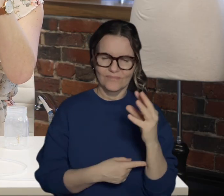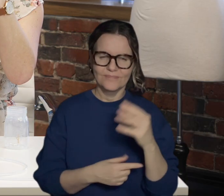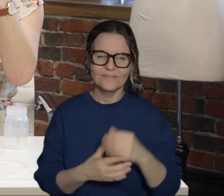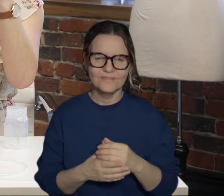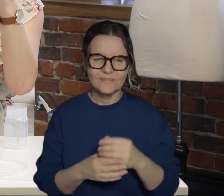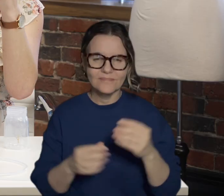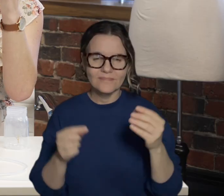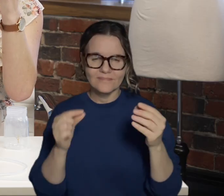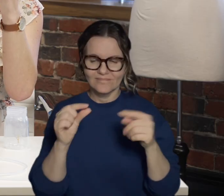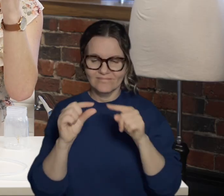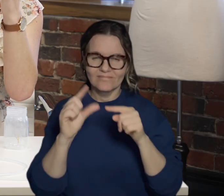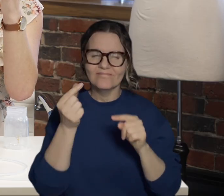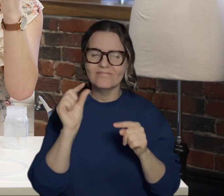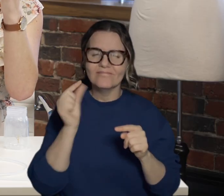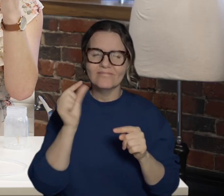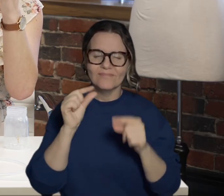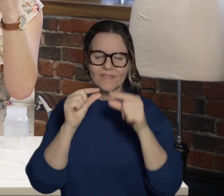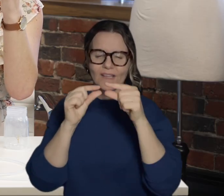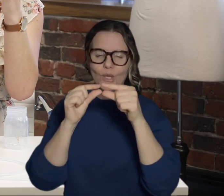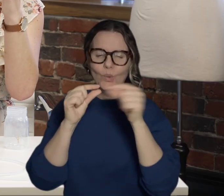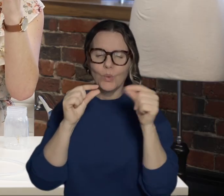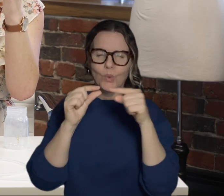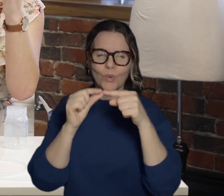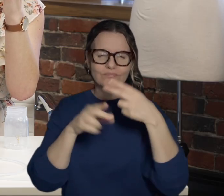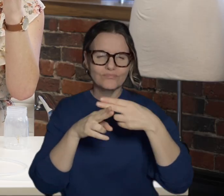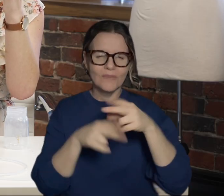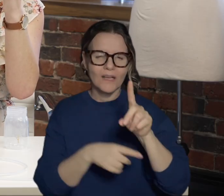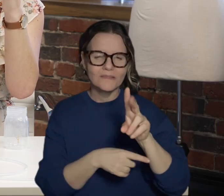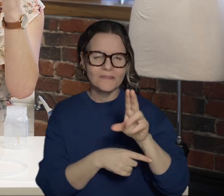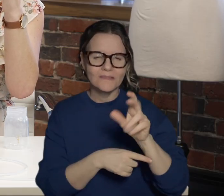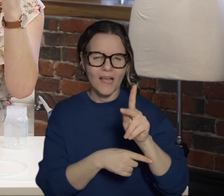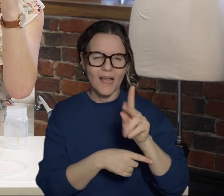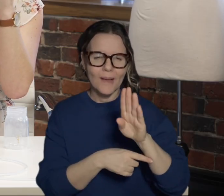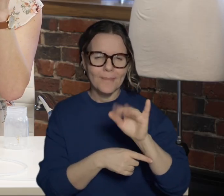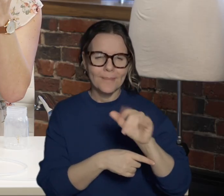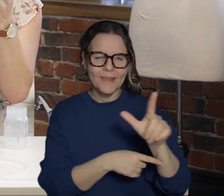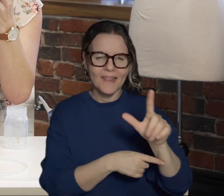going to have your duckbill valve the duckbill valve has an opening at the bottom to let the milk